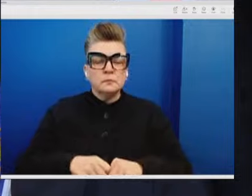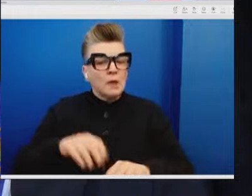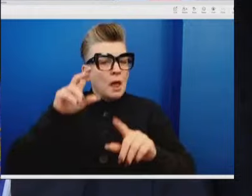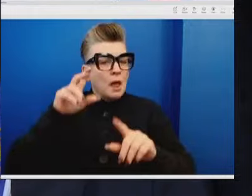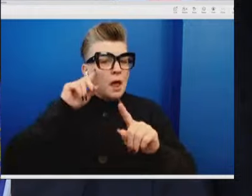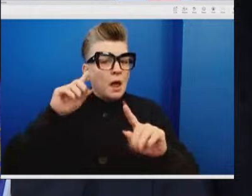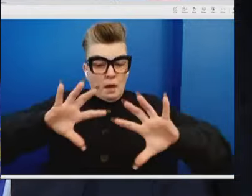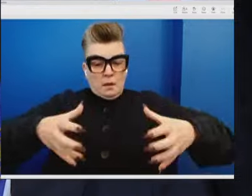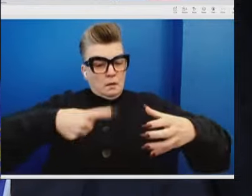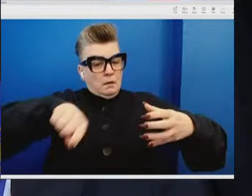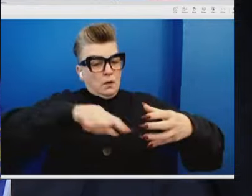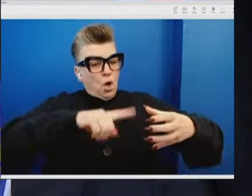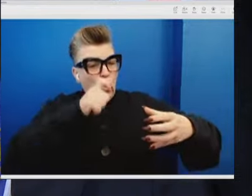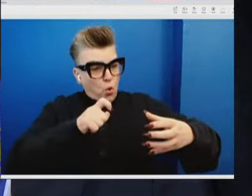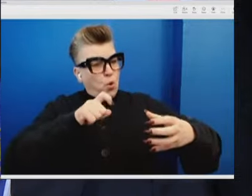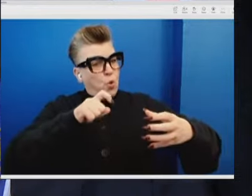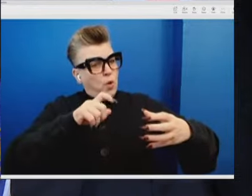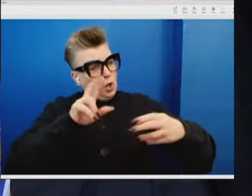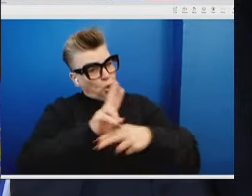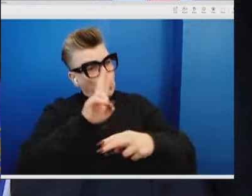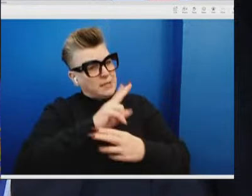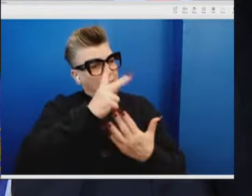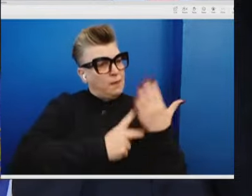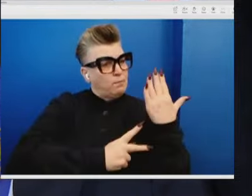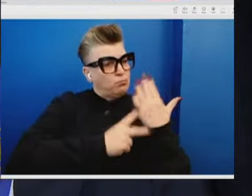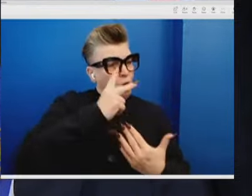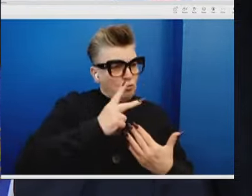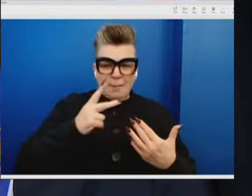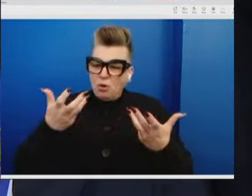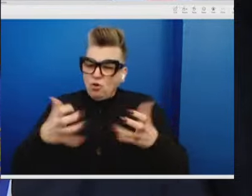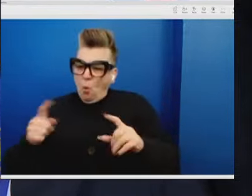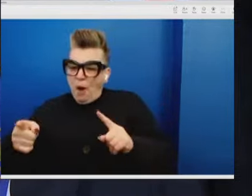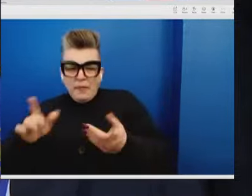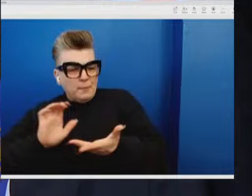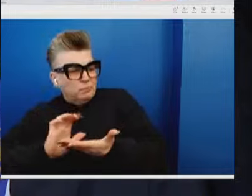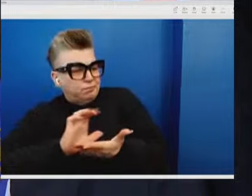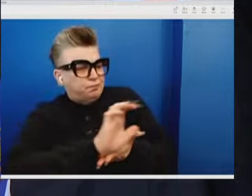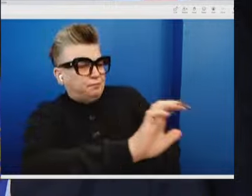which also compromises the care of the folks who the program for Medicaid was originally designed.